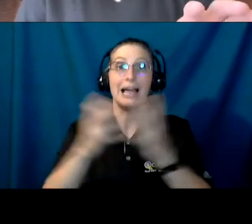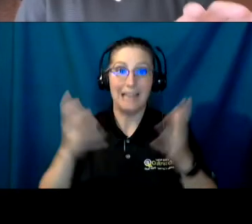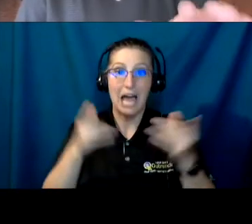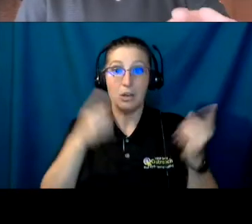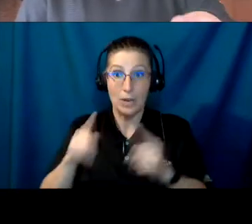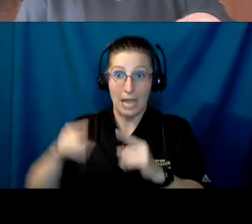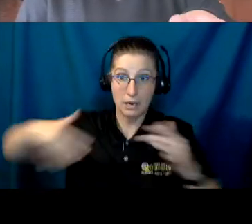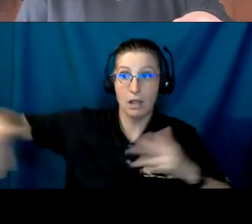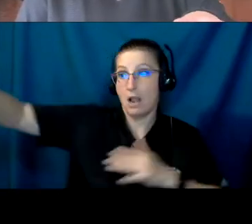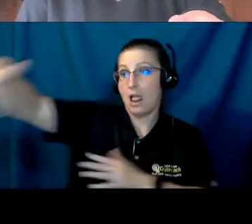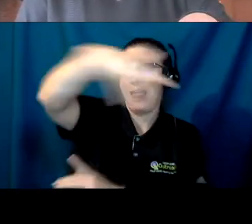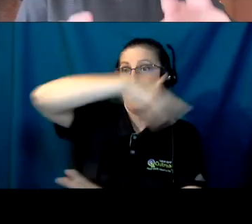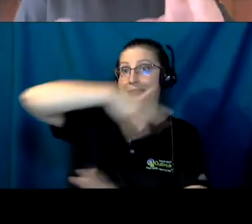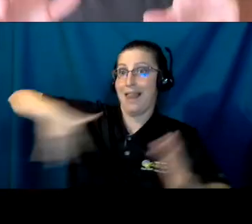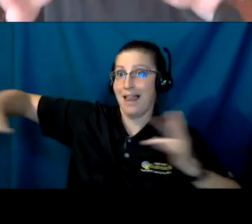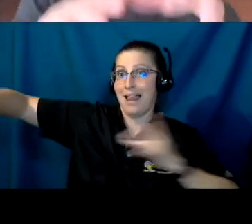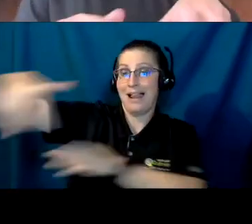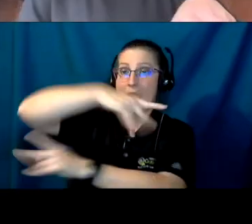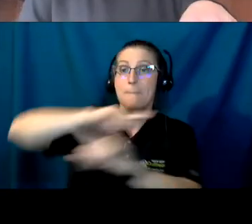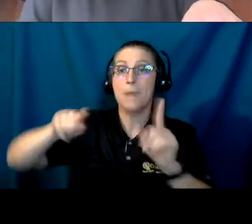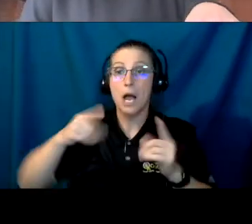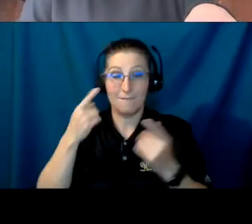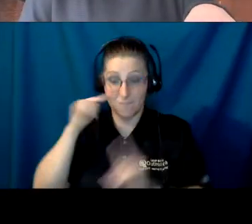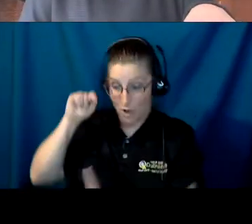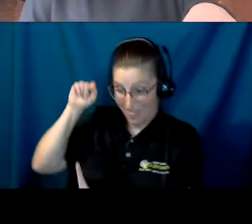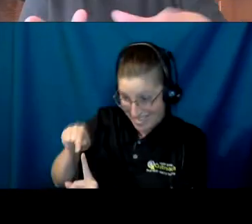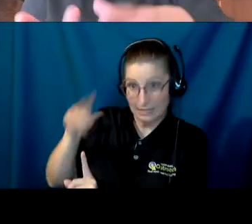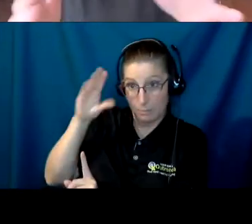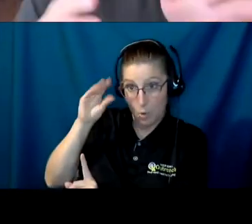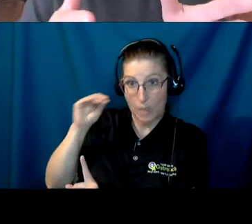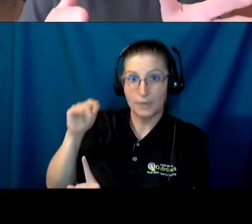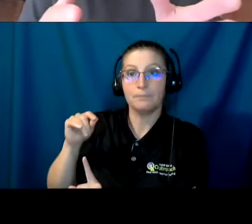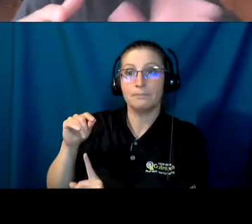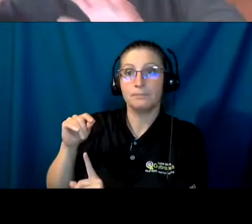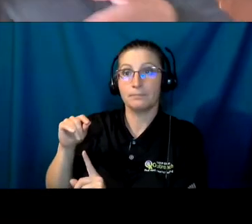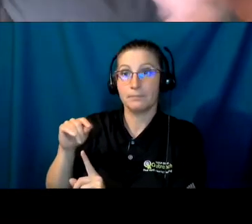on the playground but what works for this particular boy is they turned away from all